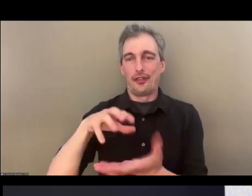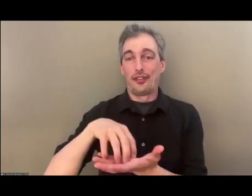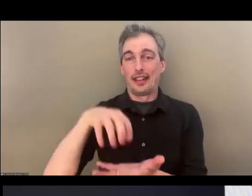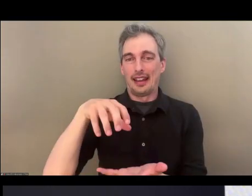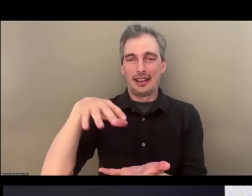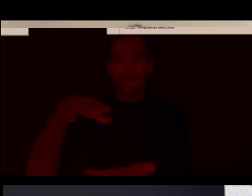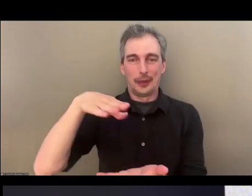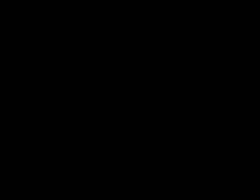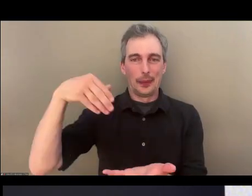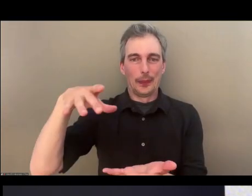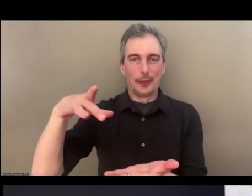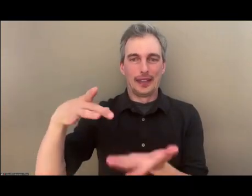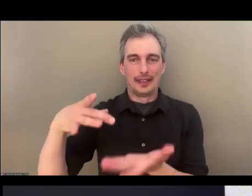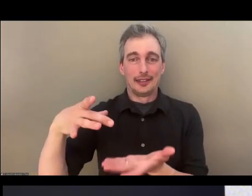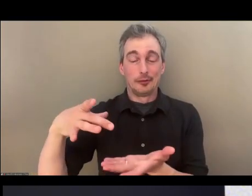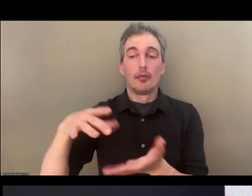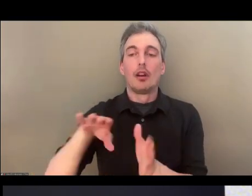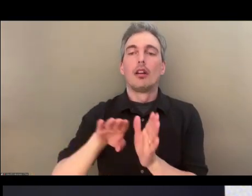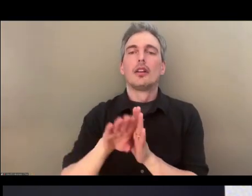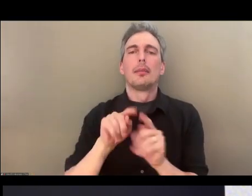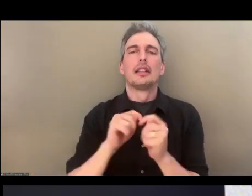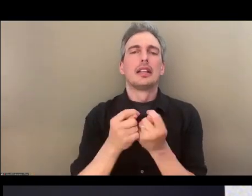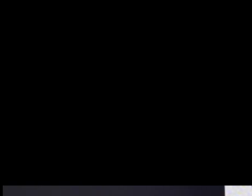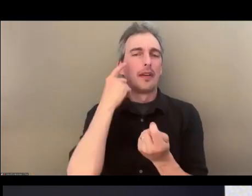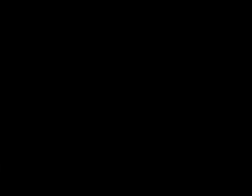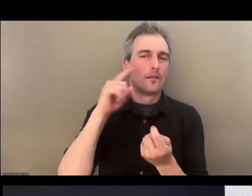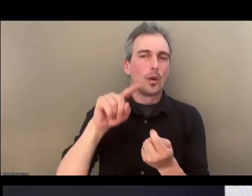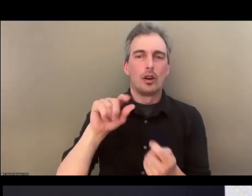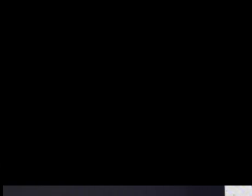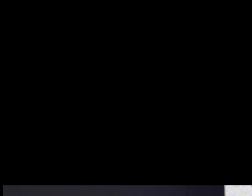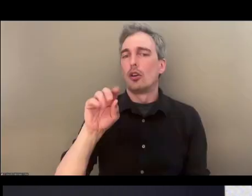is a group called Consonant. They were making their own testing tool.